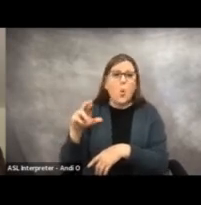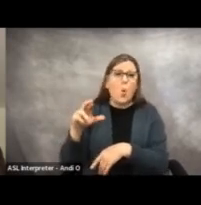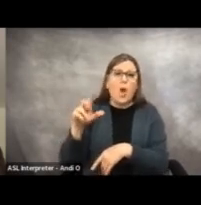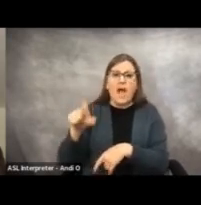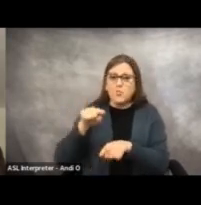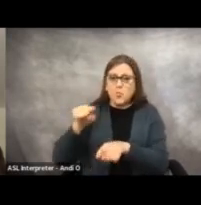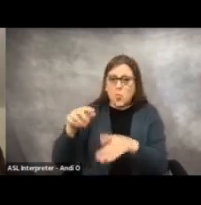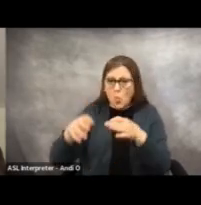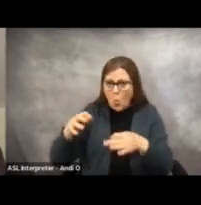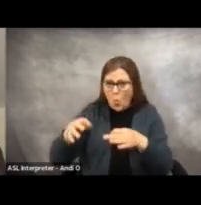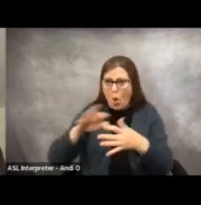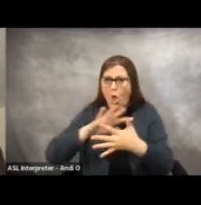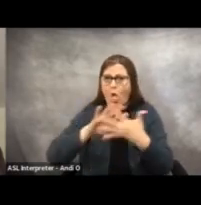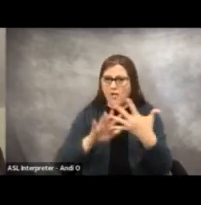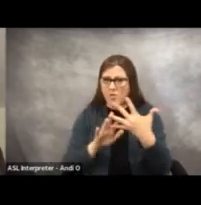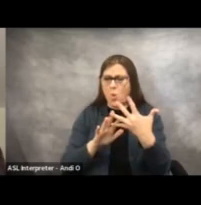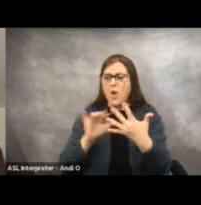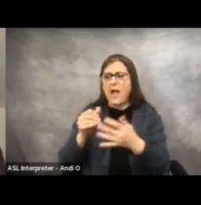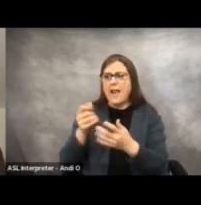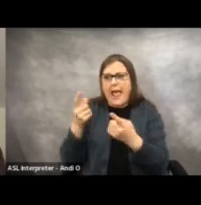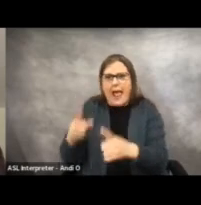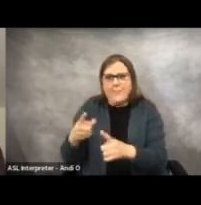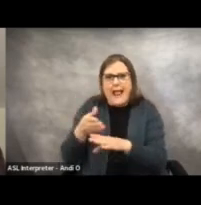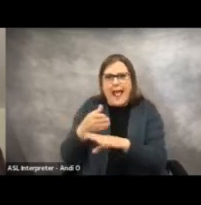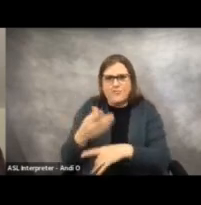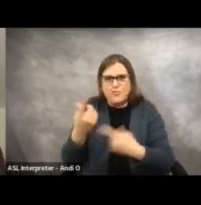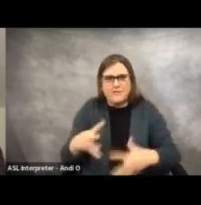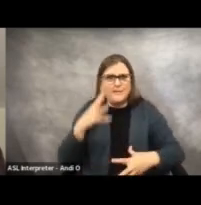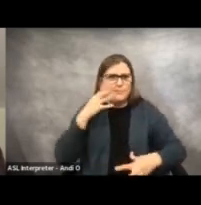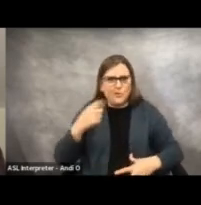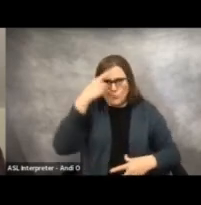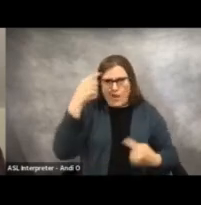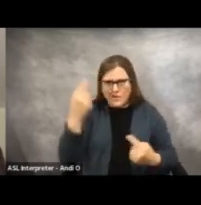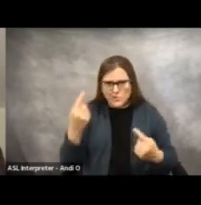the downstream effects of having had a brain injury. Next slide,